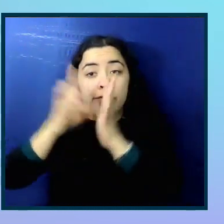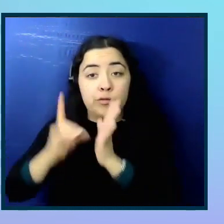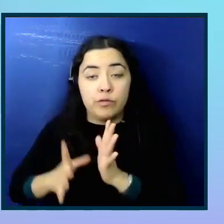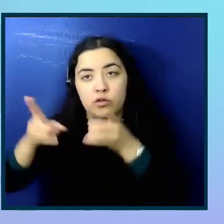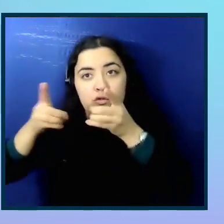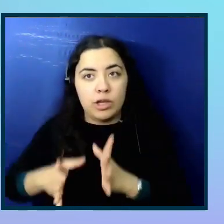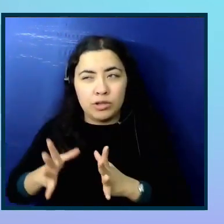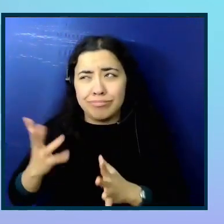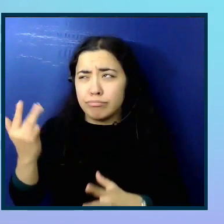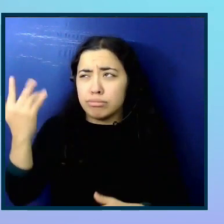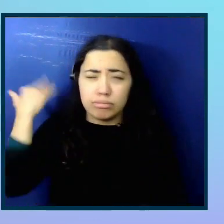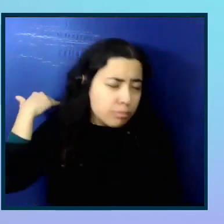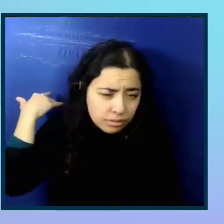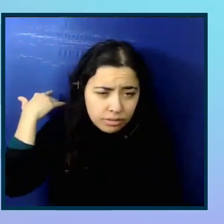however many years ago, it was always